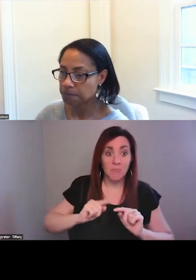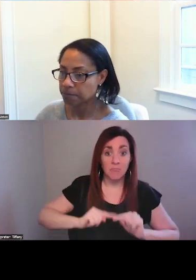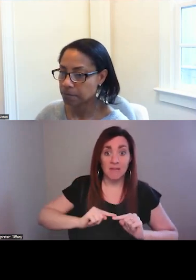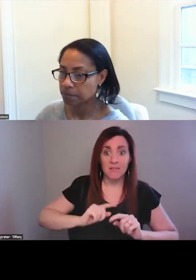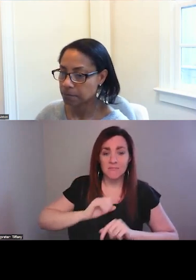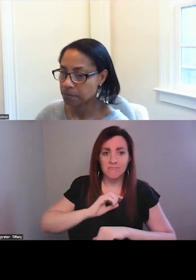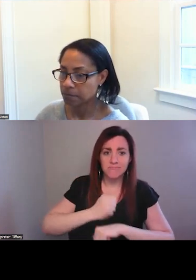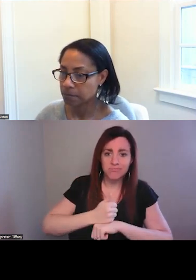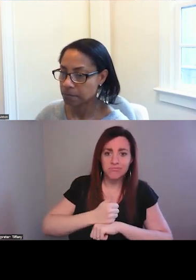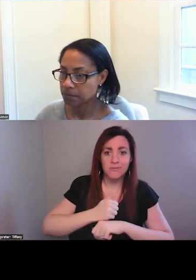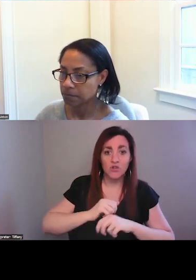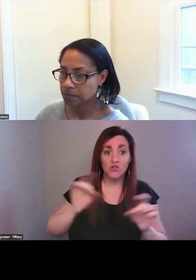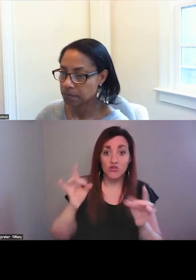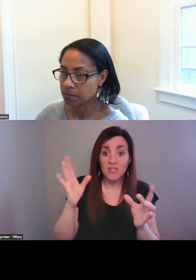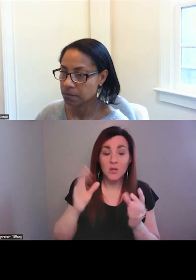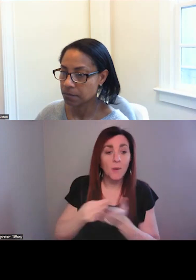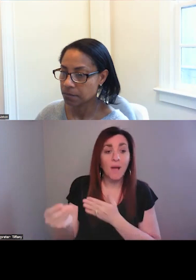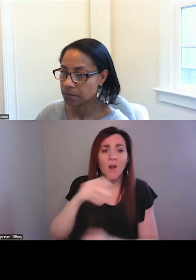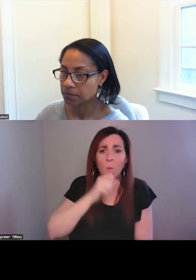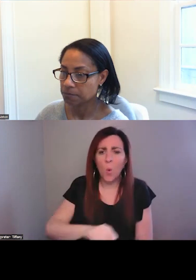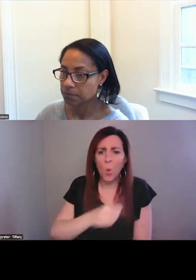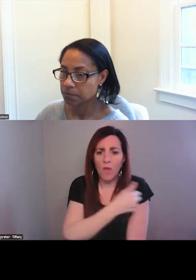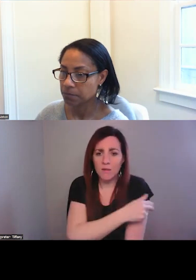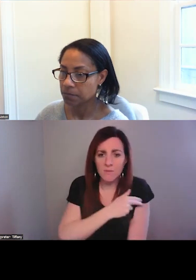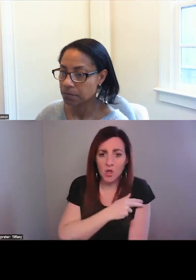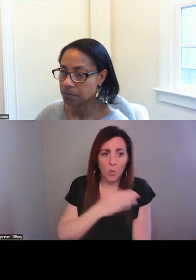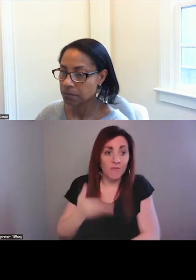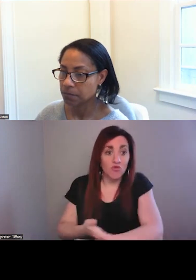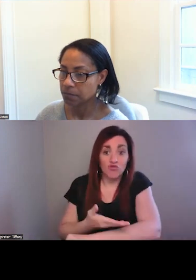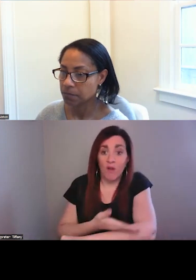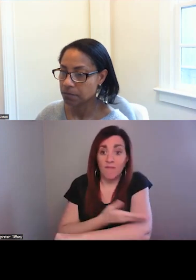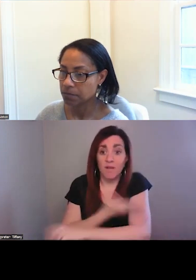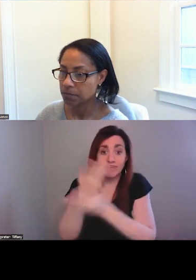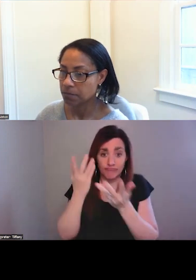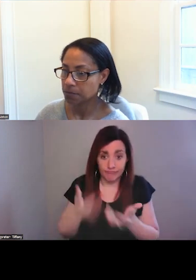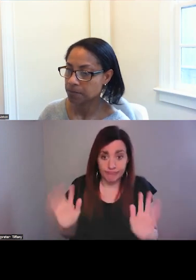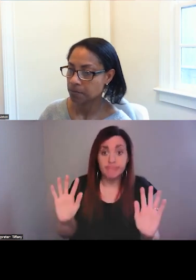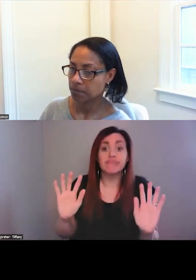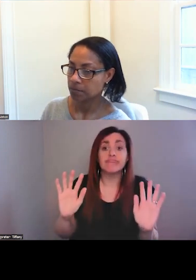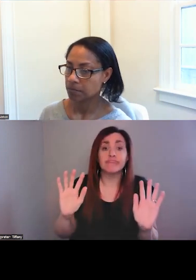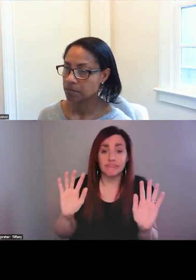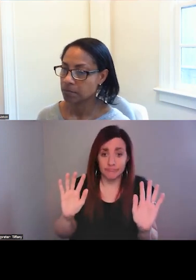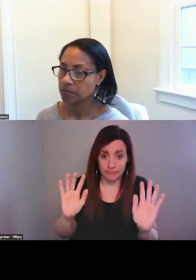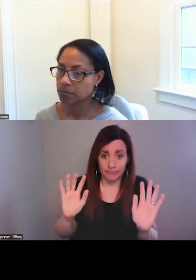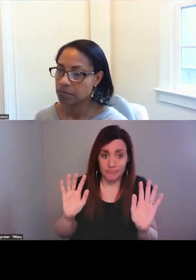WE STARTED WITH A HOSPITAL AND RENOVATED THAT AND IT HAD LOTS OF